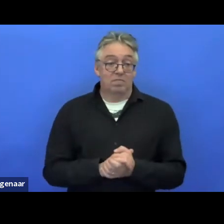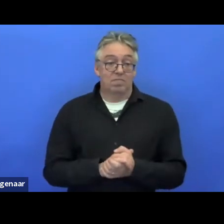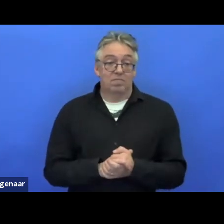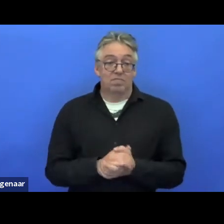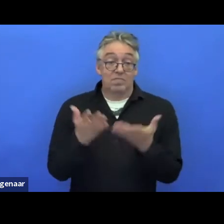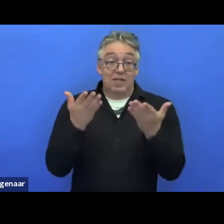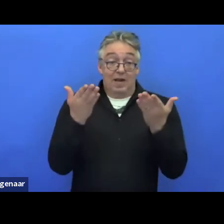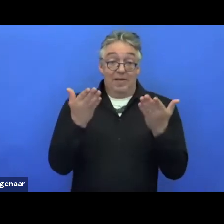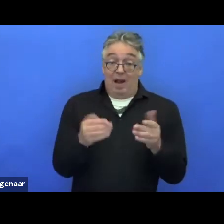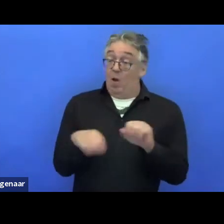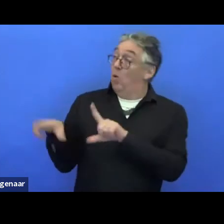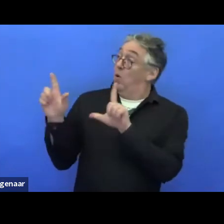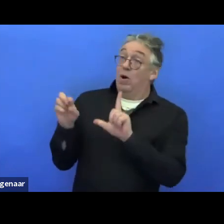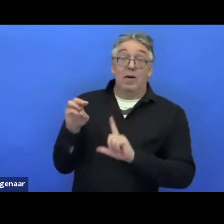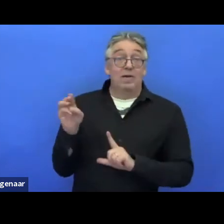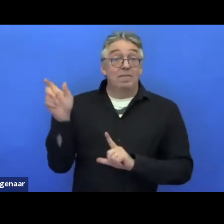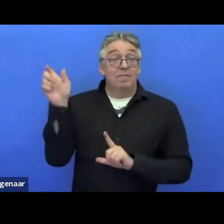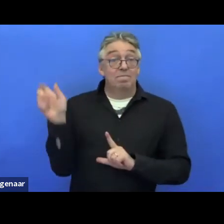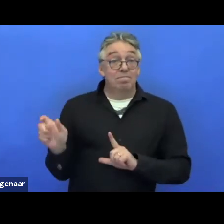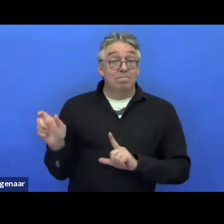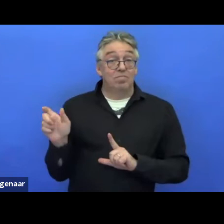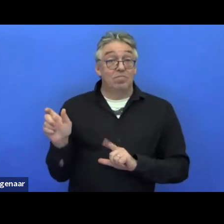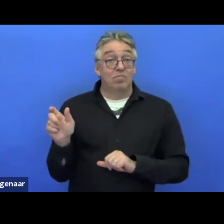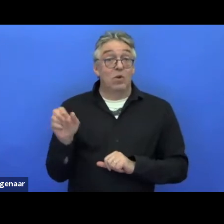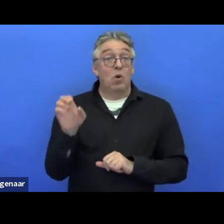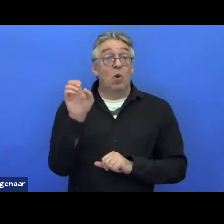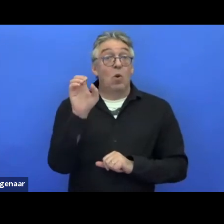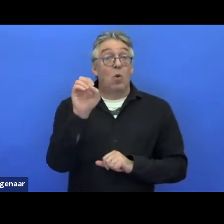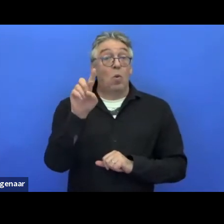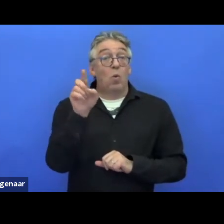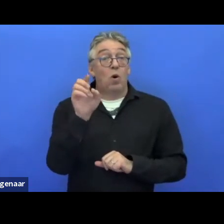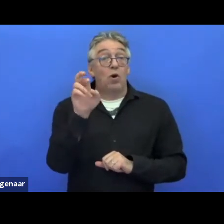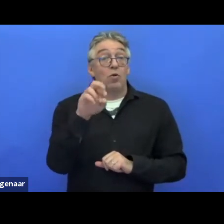She was also a journalist and editor which helps a lot as I'll explain,